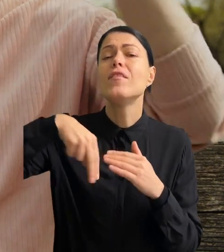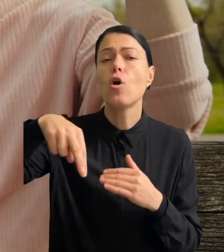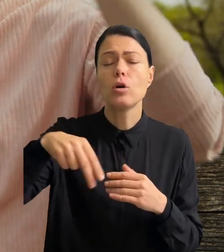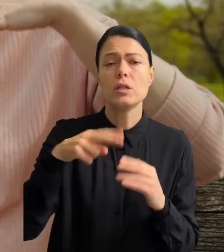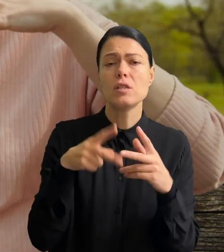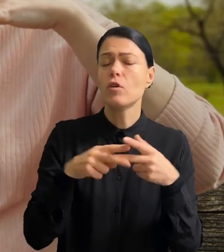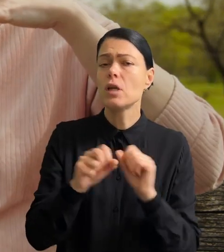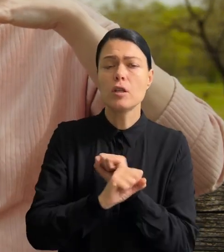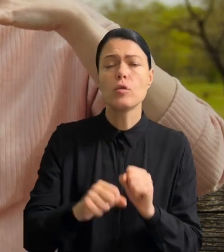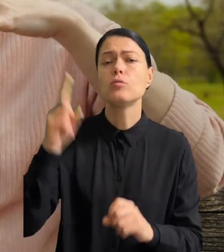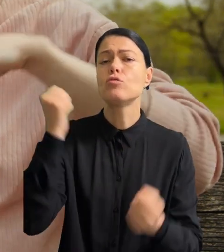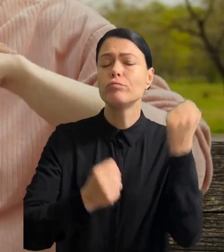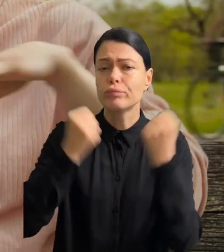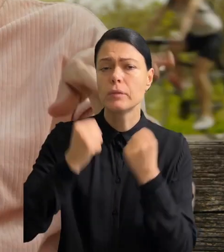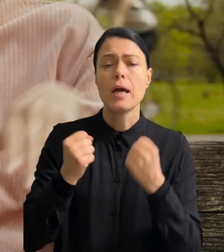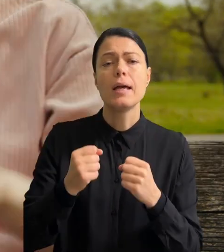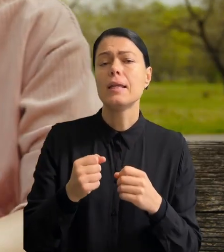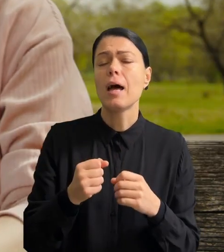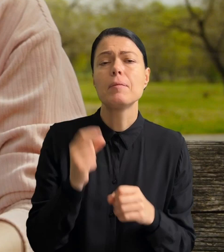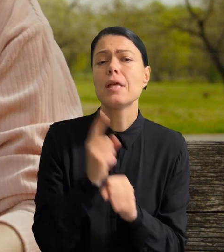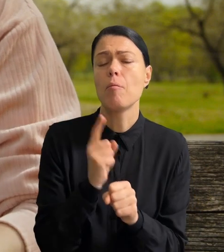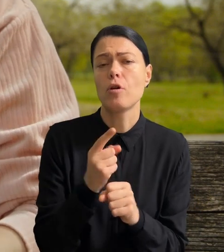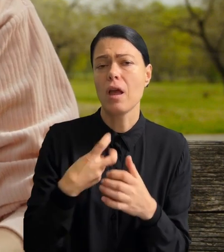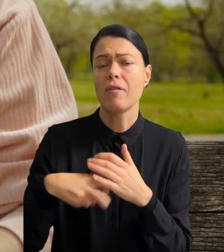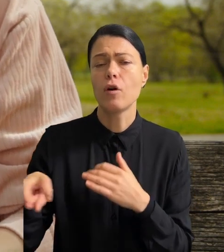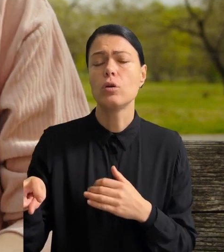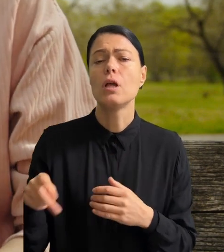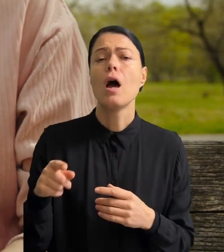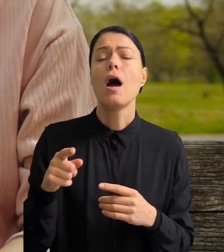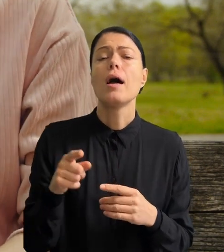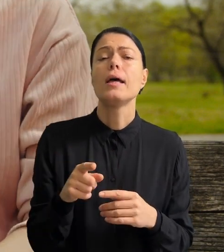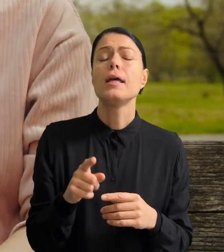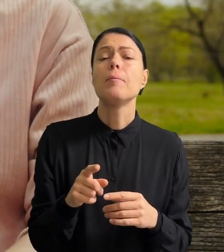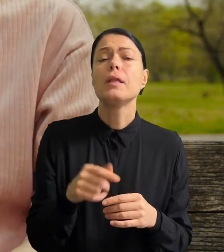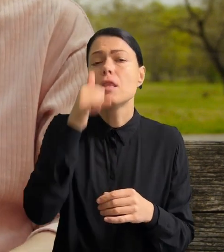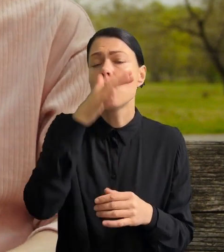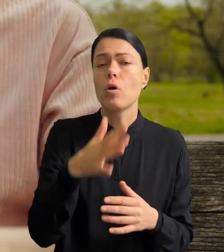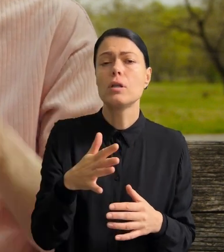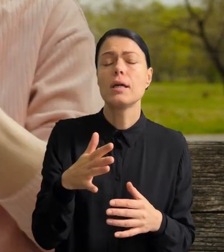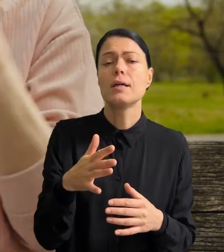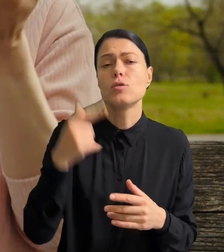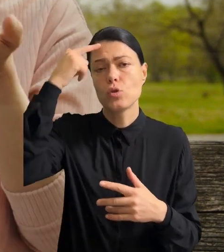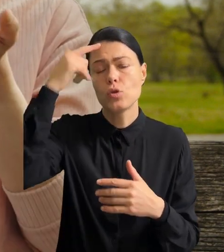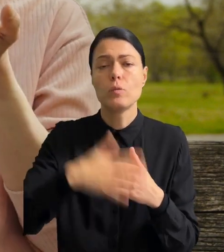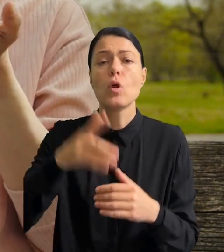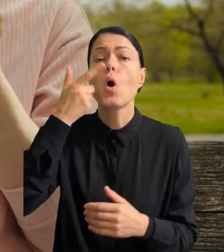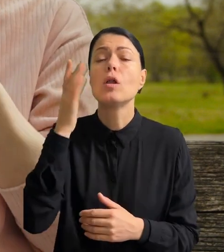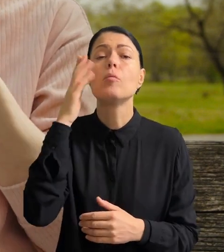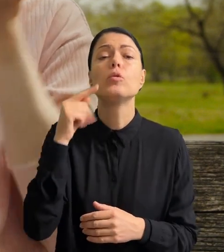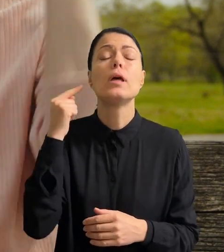Because we were being shelled. It wasn’t clear when the train would leave.